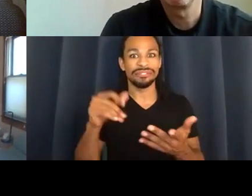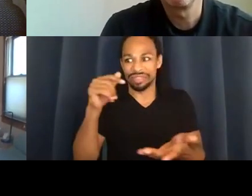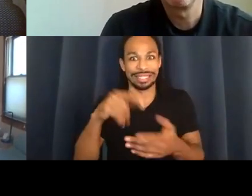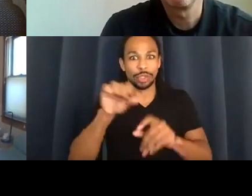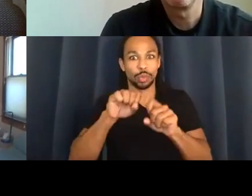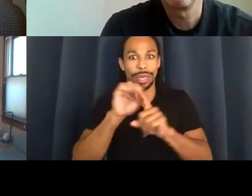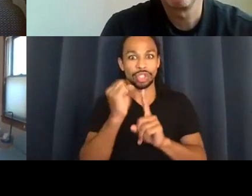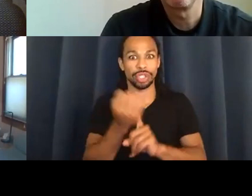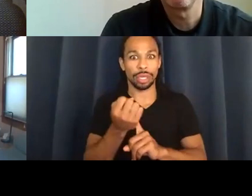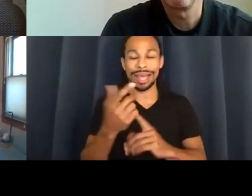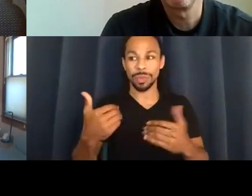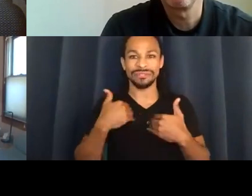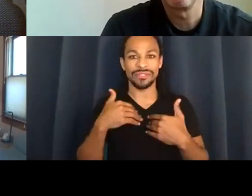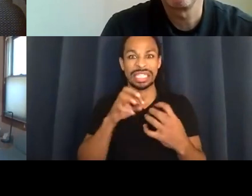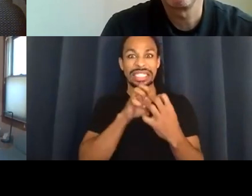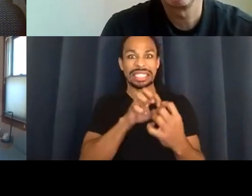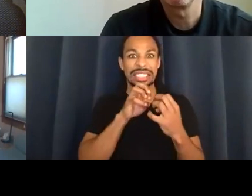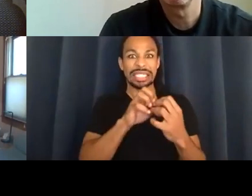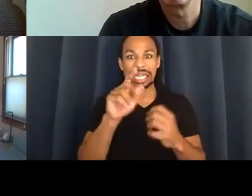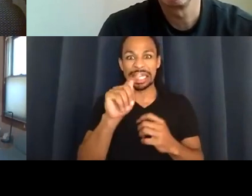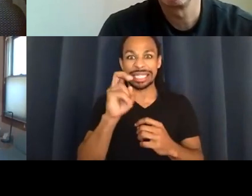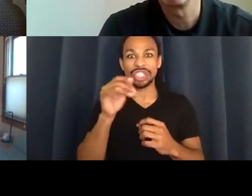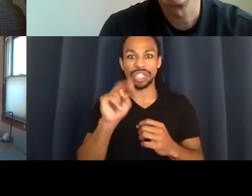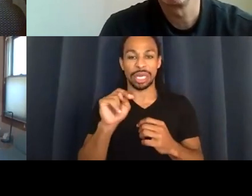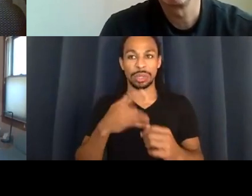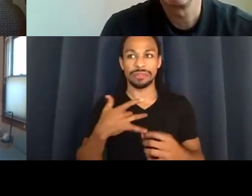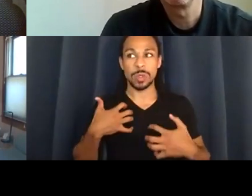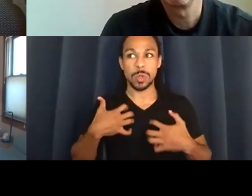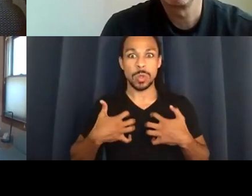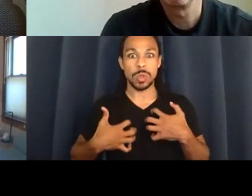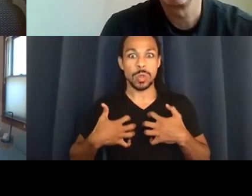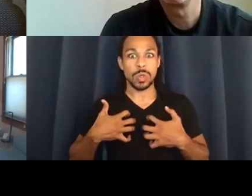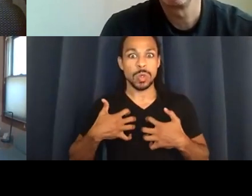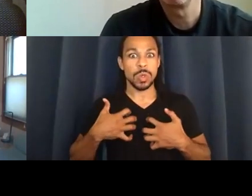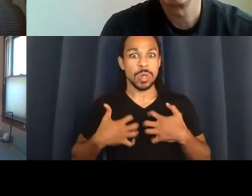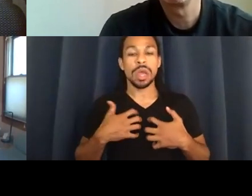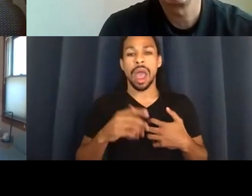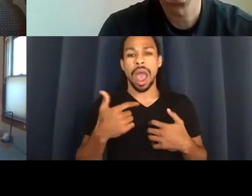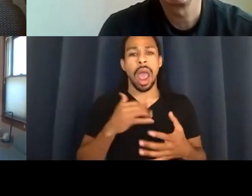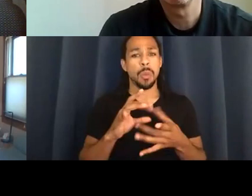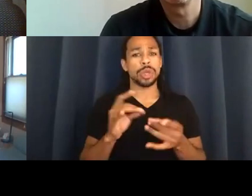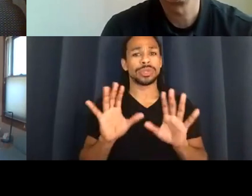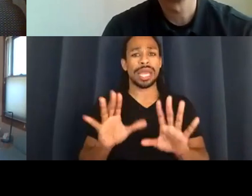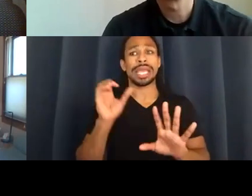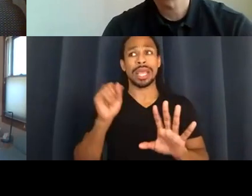because I equally want to say let's pause here. Can we just decide this season is not